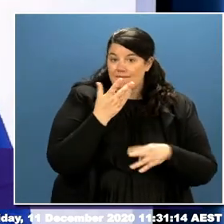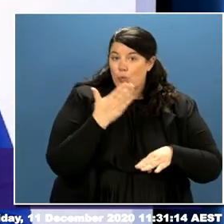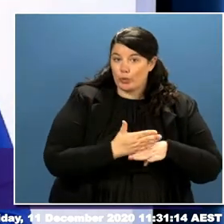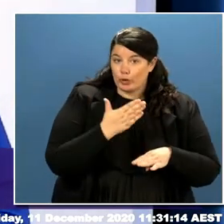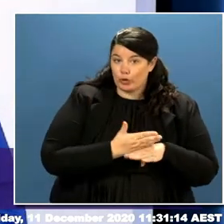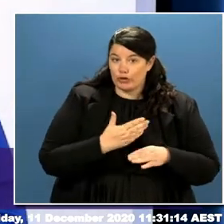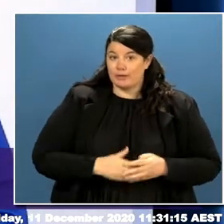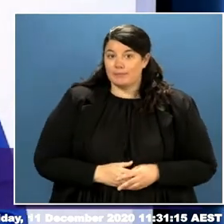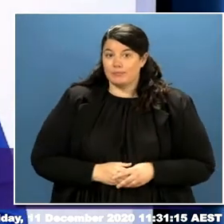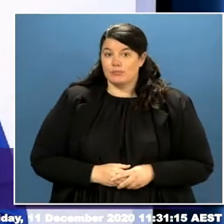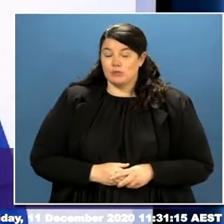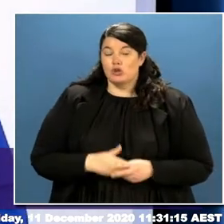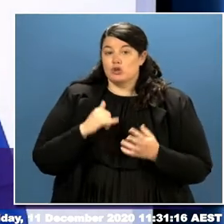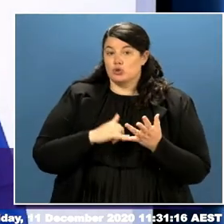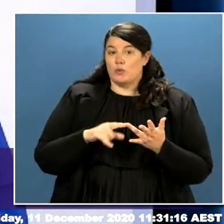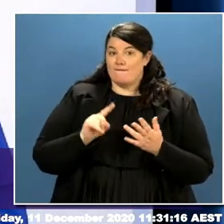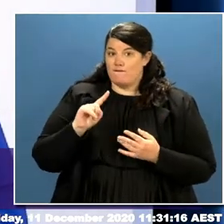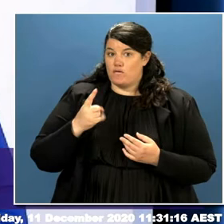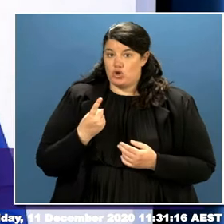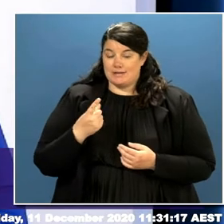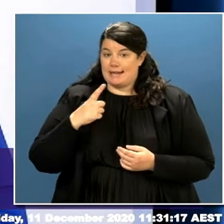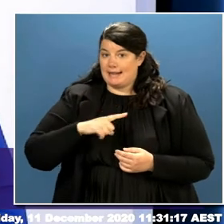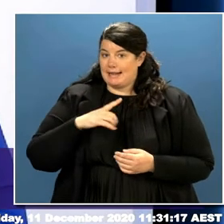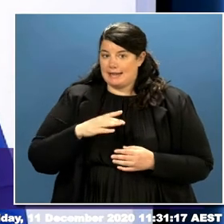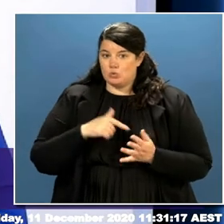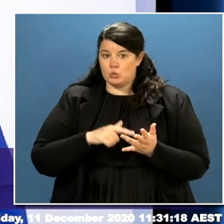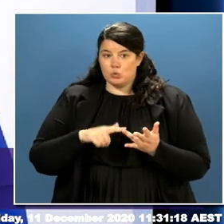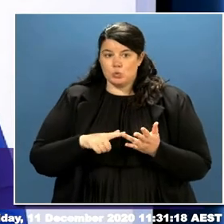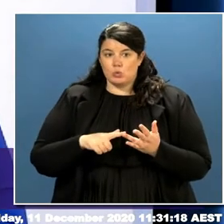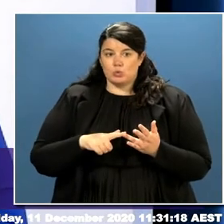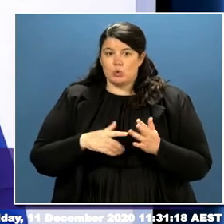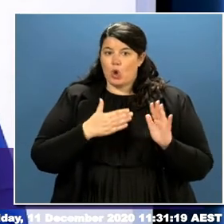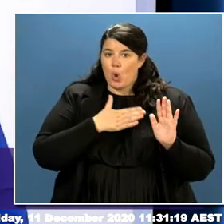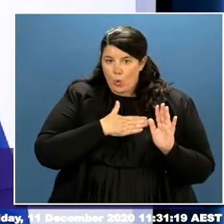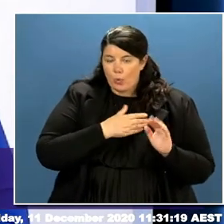So I think we first need to just deal with some oaths and affirmations.